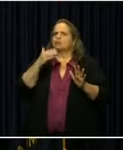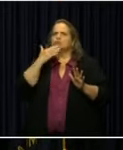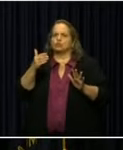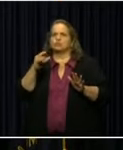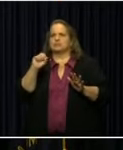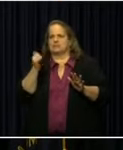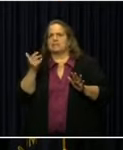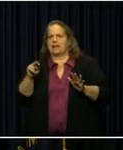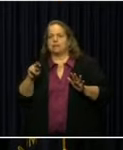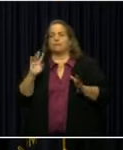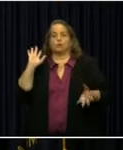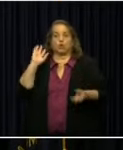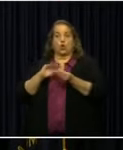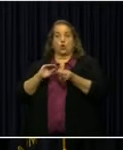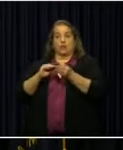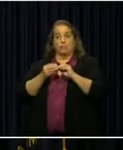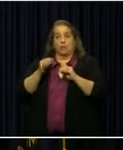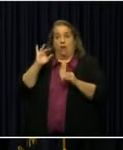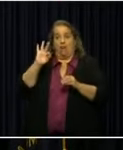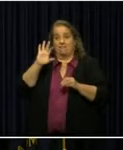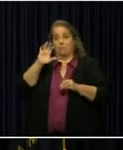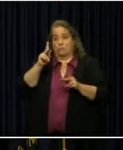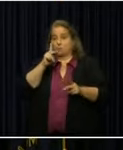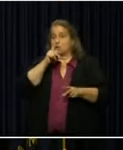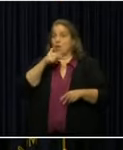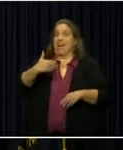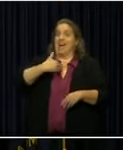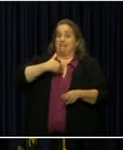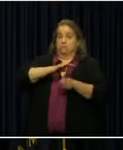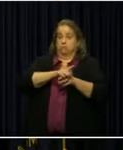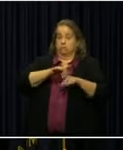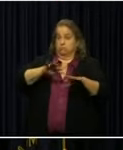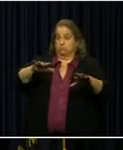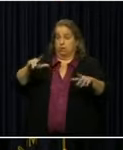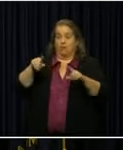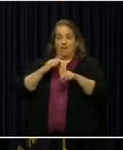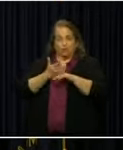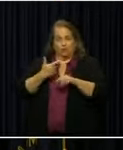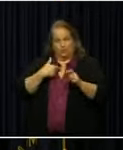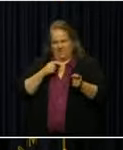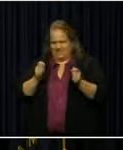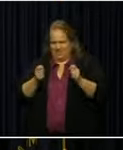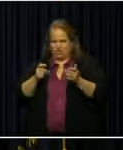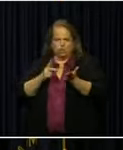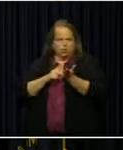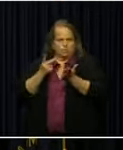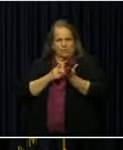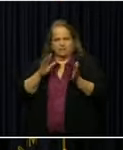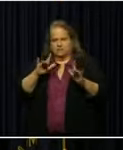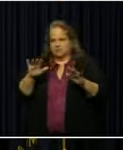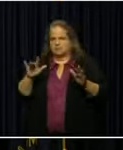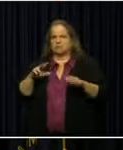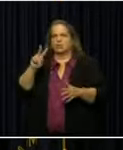VULNERABLE POPULATION, ANYONE AND EVERYBODY CAN GET THE CORONAVIRUS.